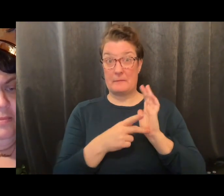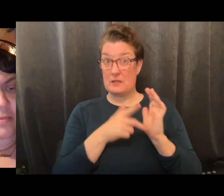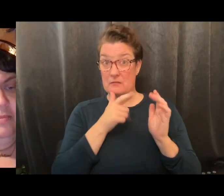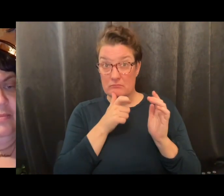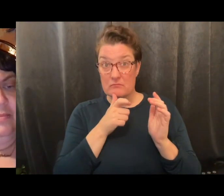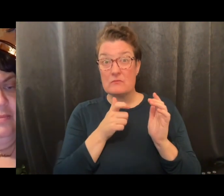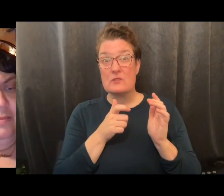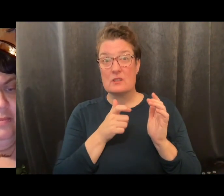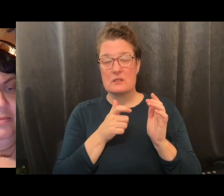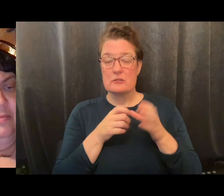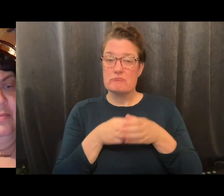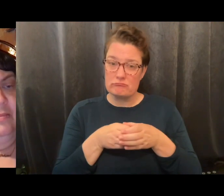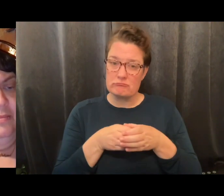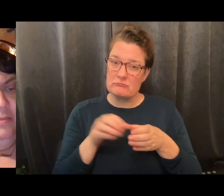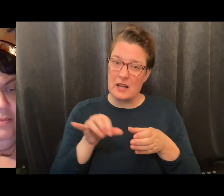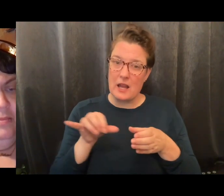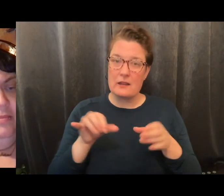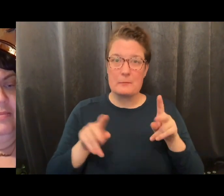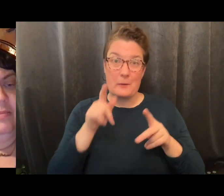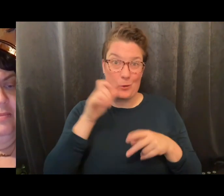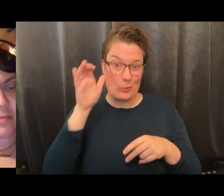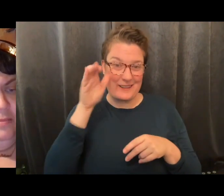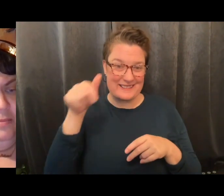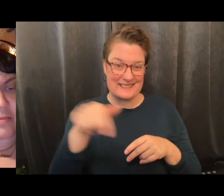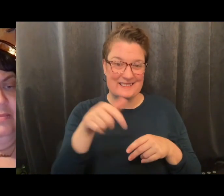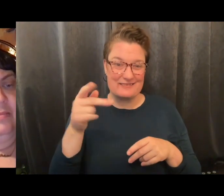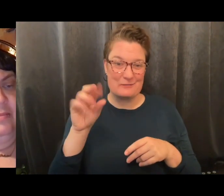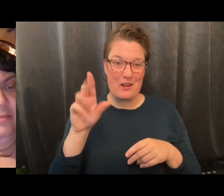people listening to this podcast and then outside of this community, like